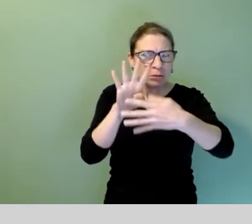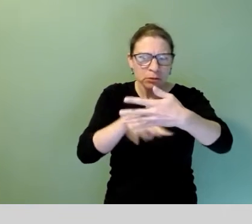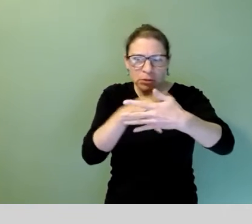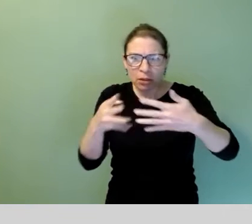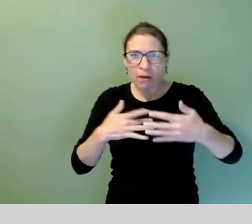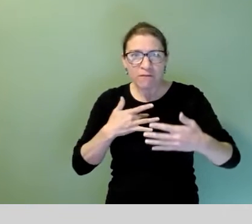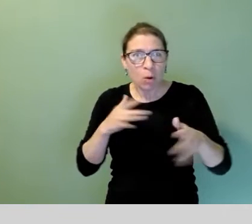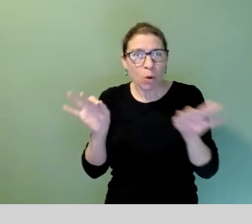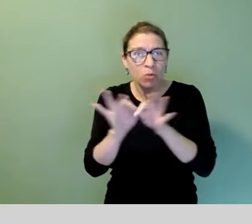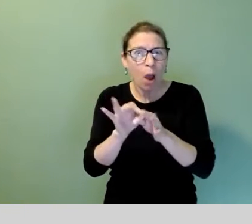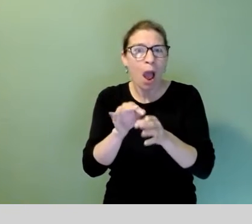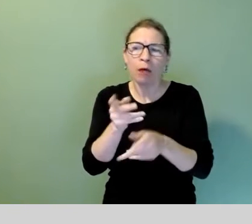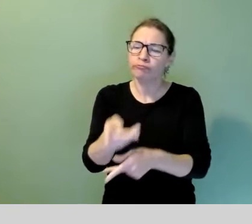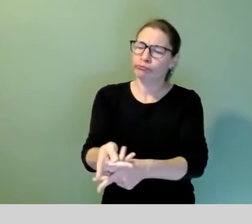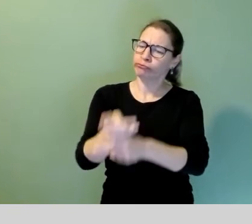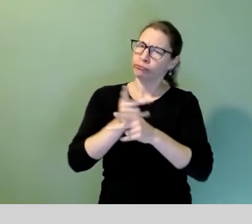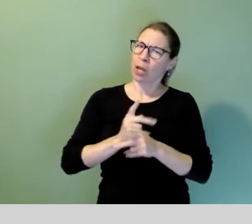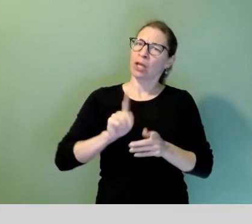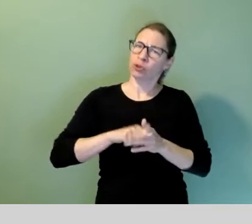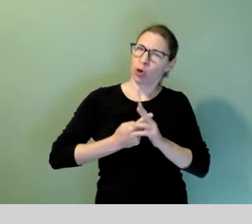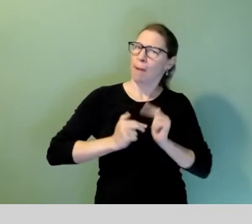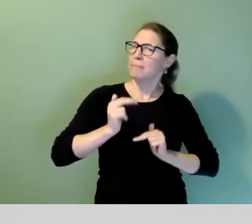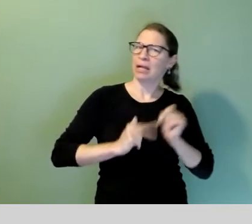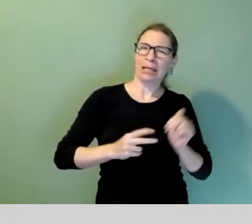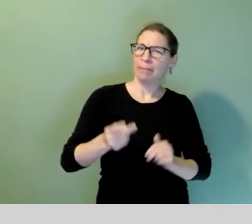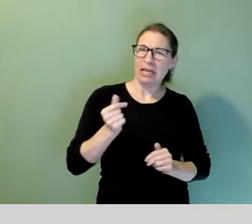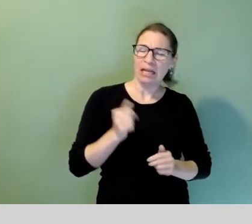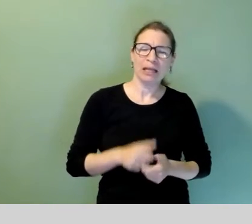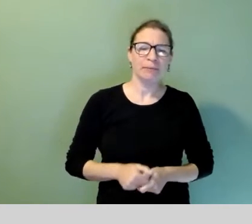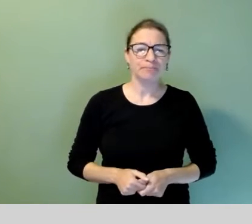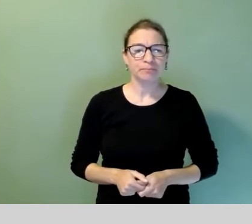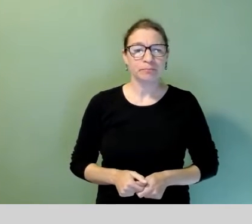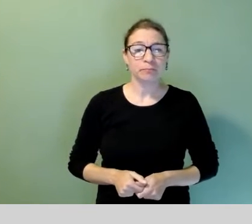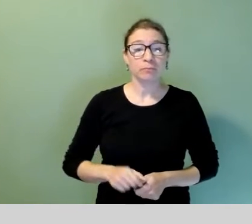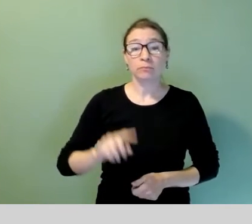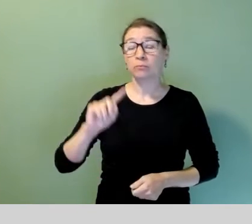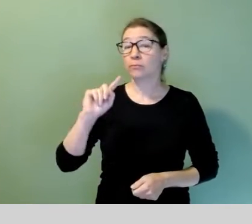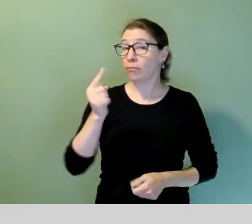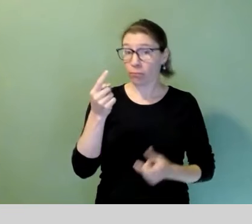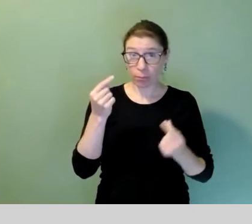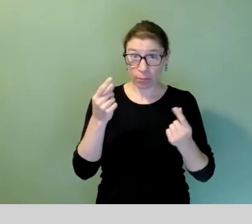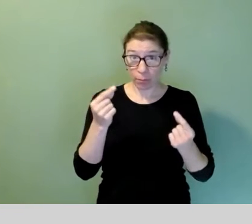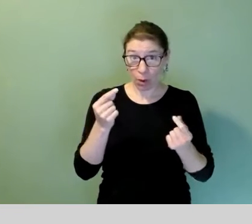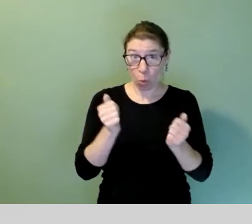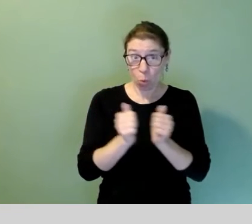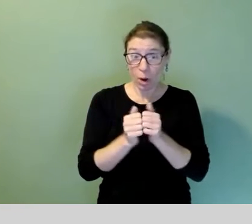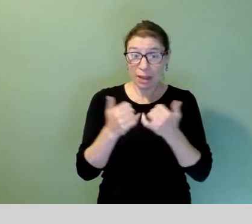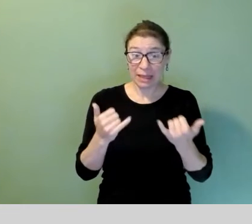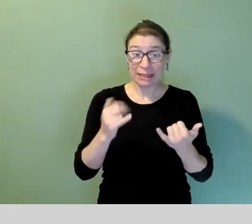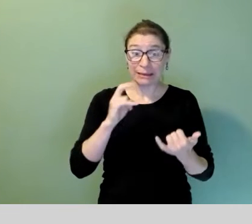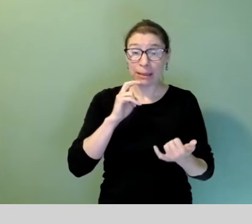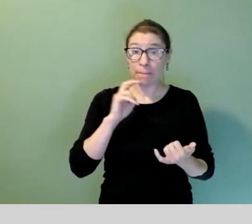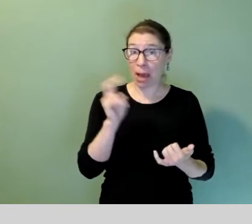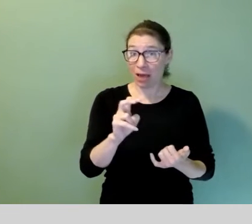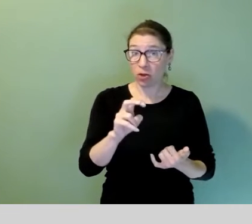you can start building up on that almost immediately. The first step with any Python package is we import